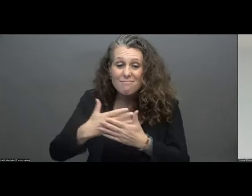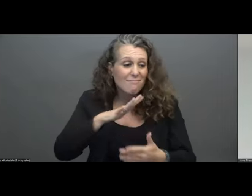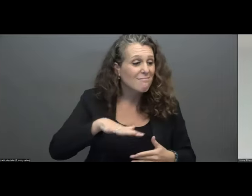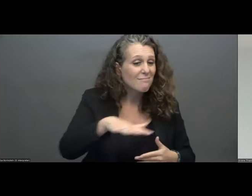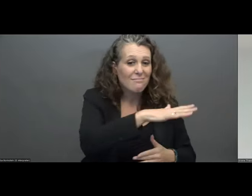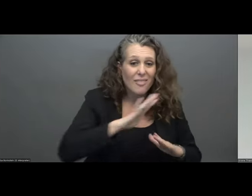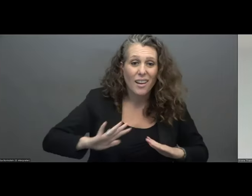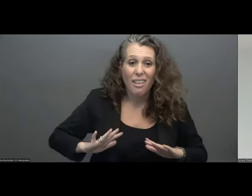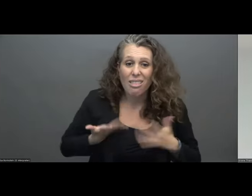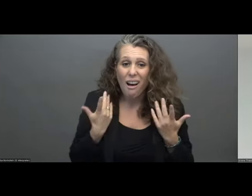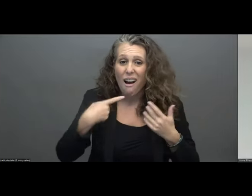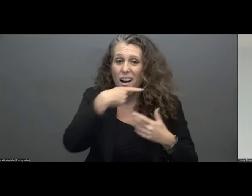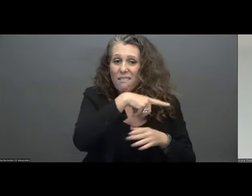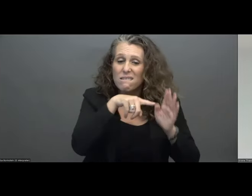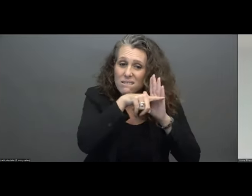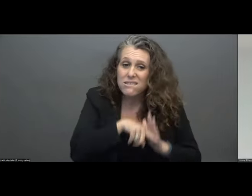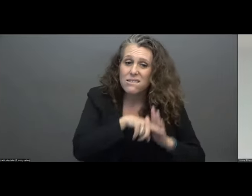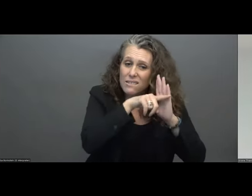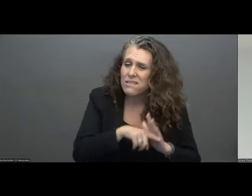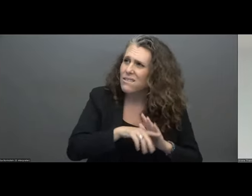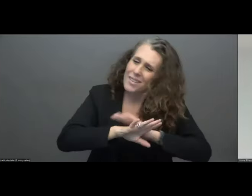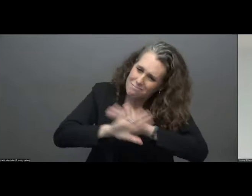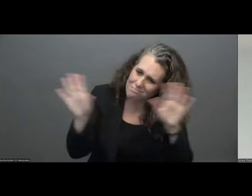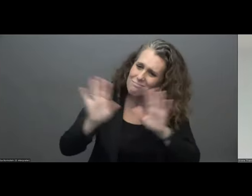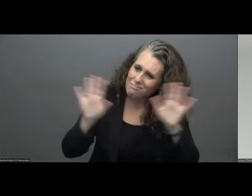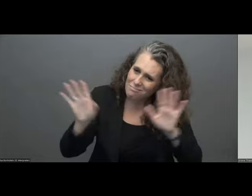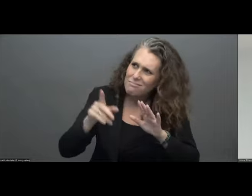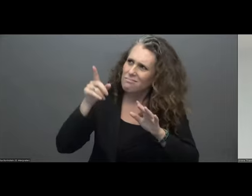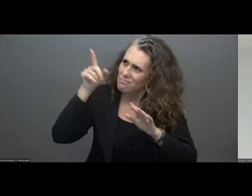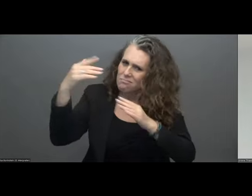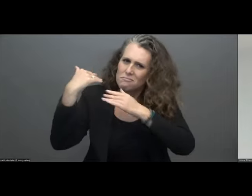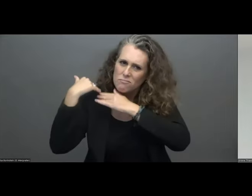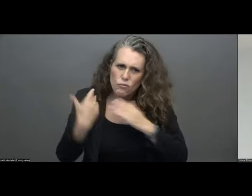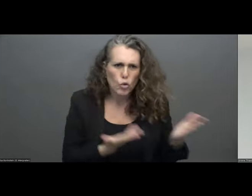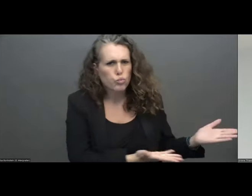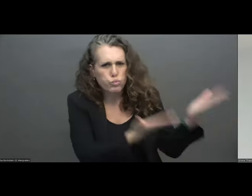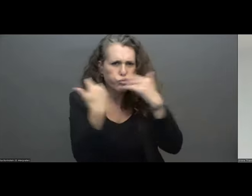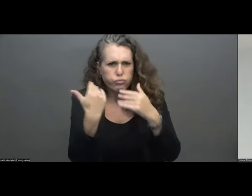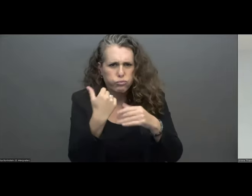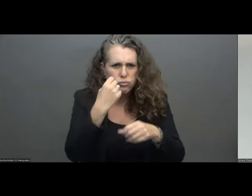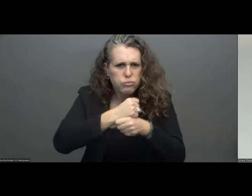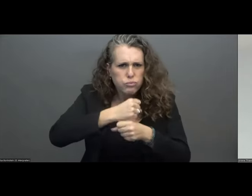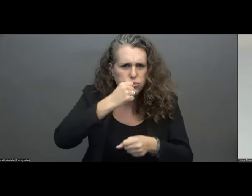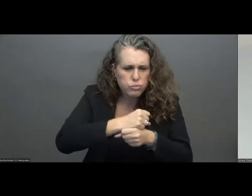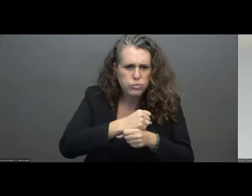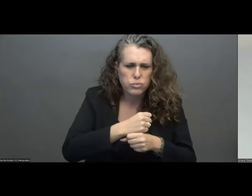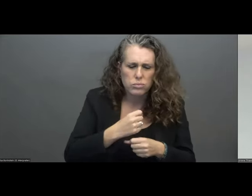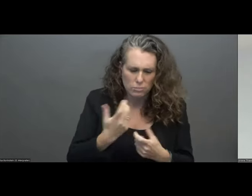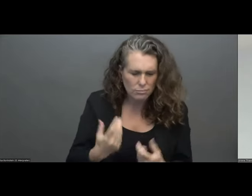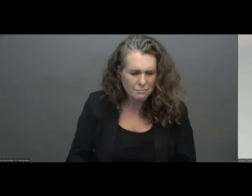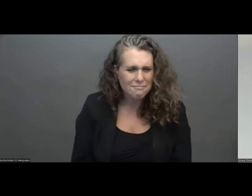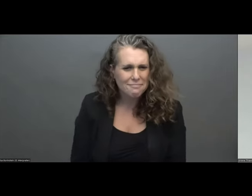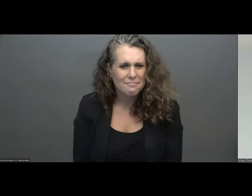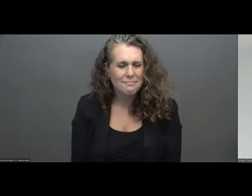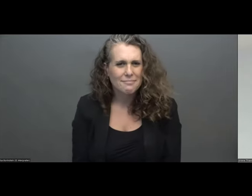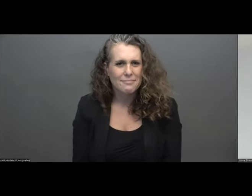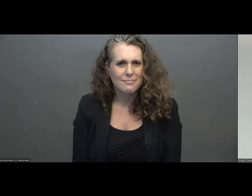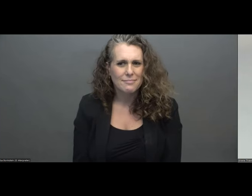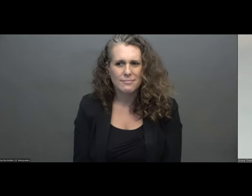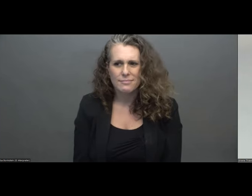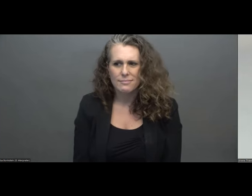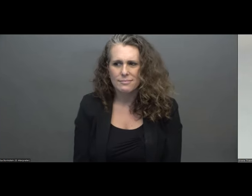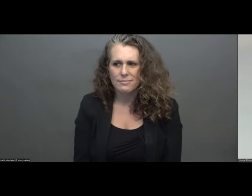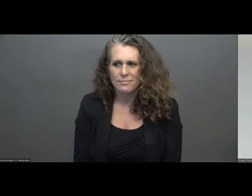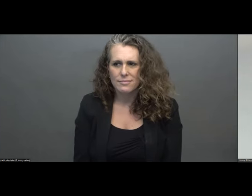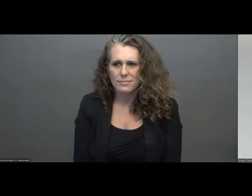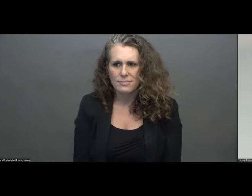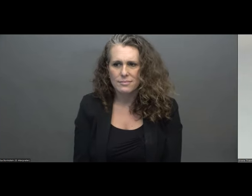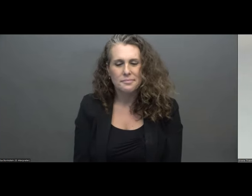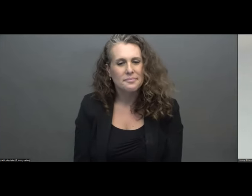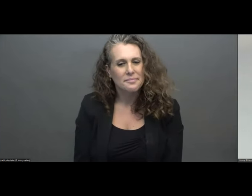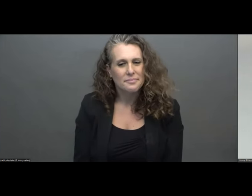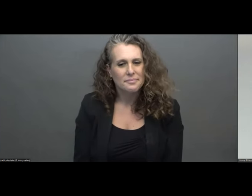16:11:58 Hello. 16:12:14 And it is pushing the drama class